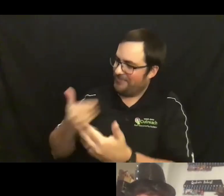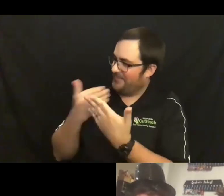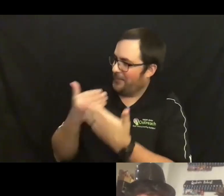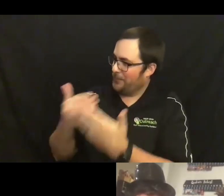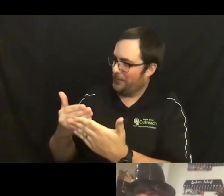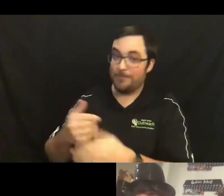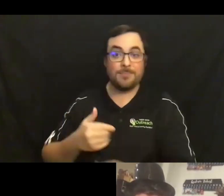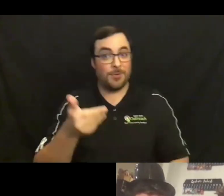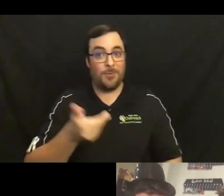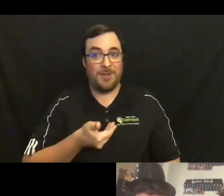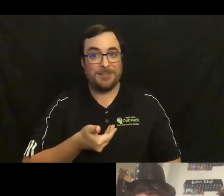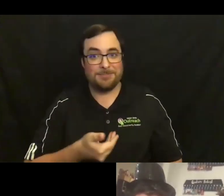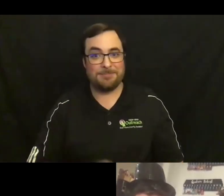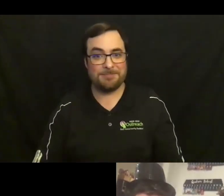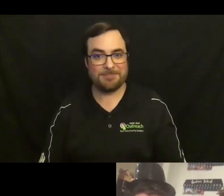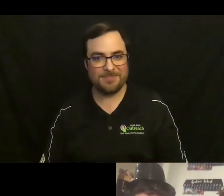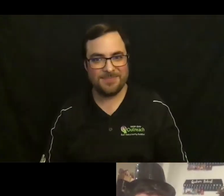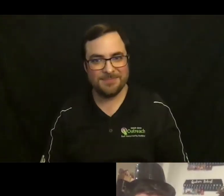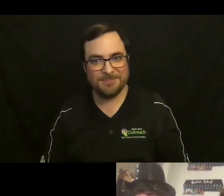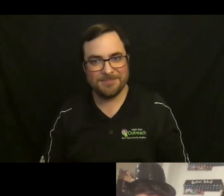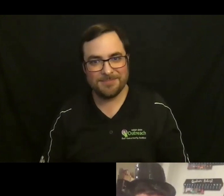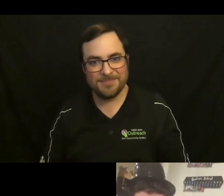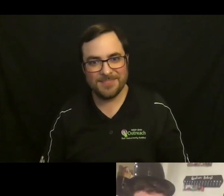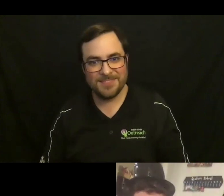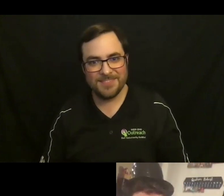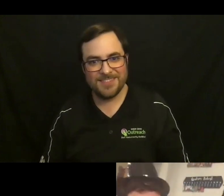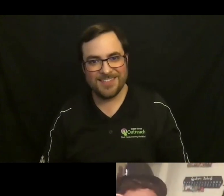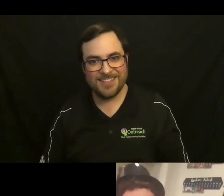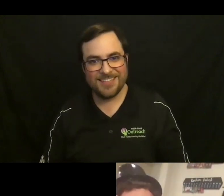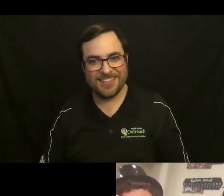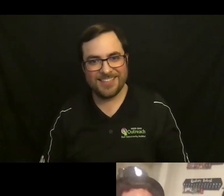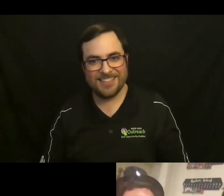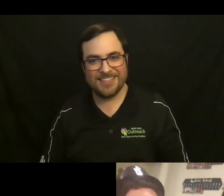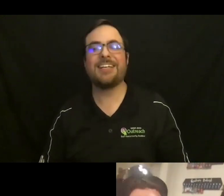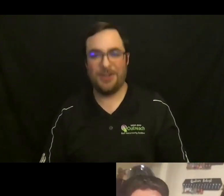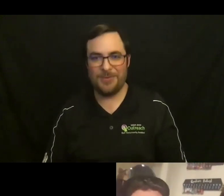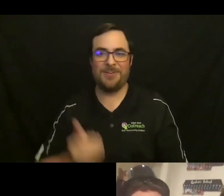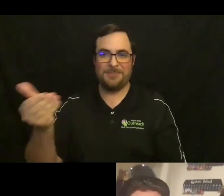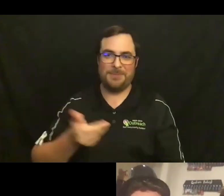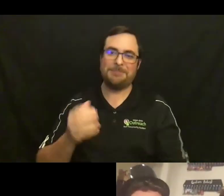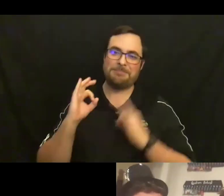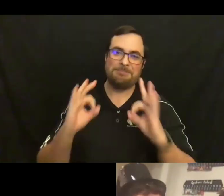Liam's mom: Can you say "you're welcome". Liam: You're welcome